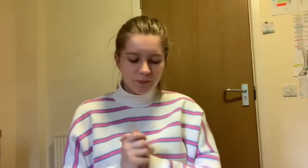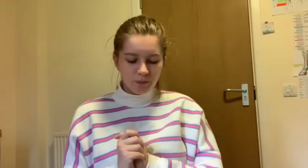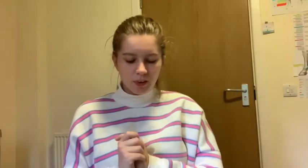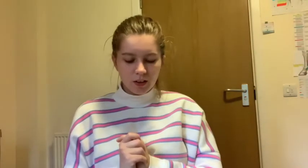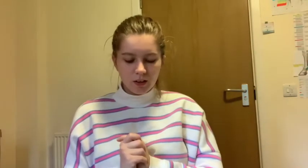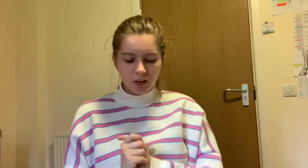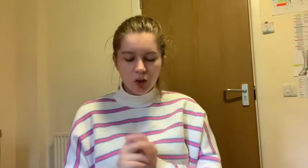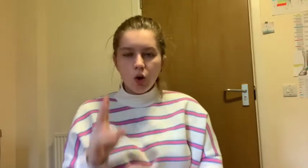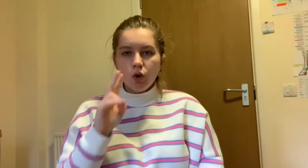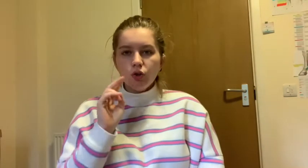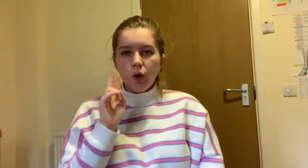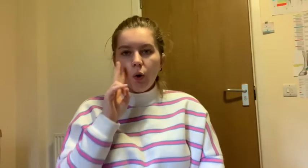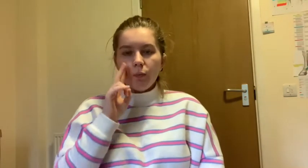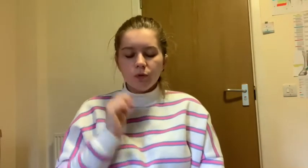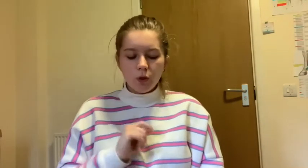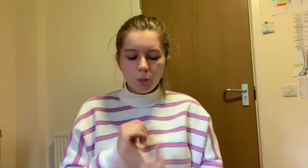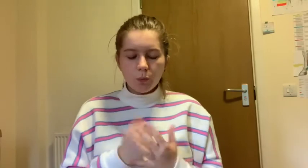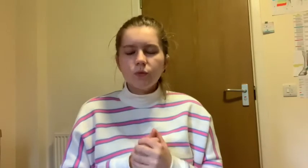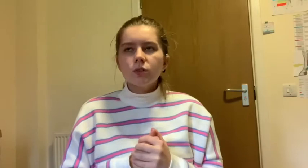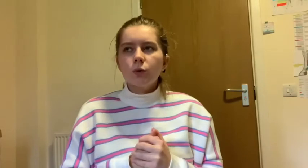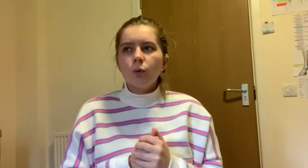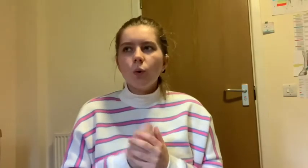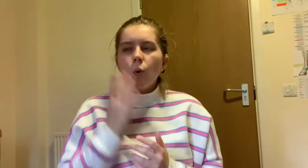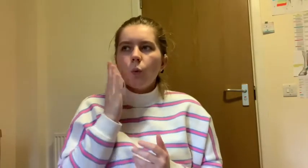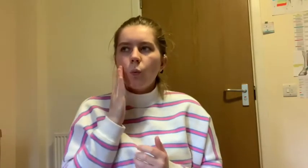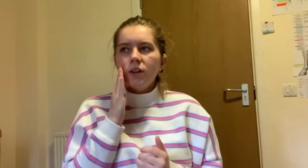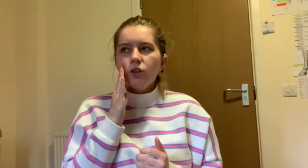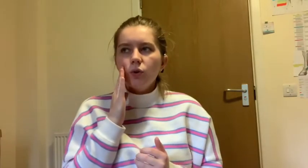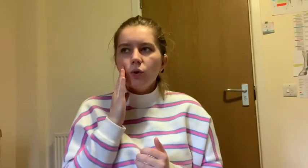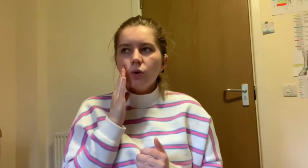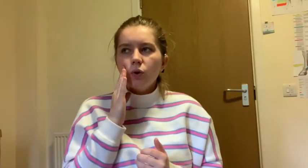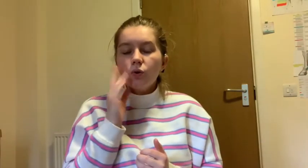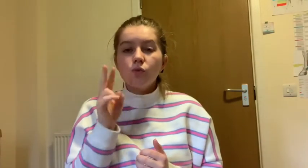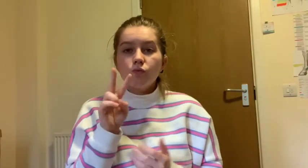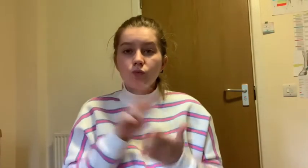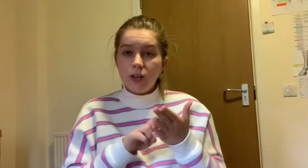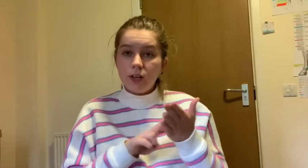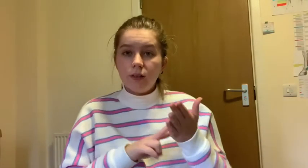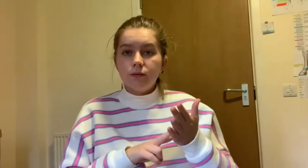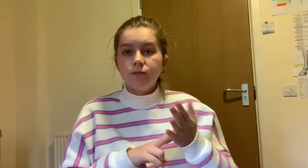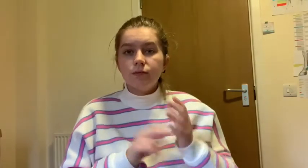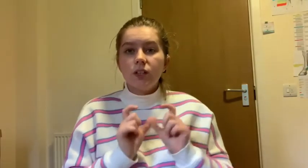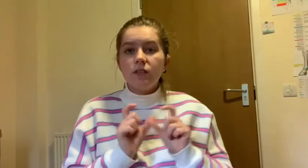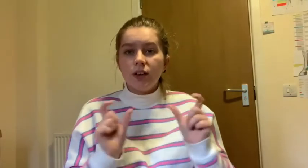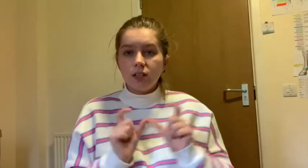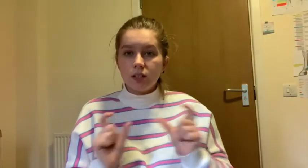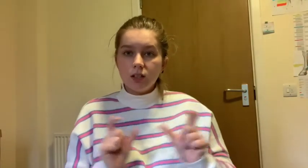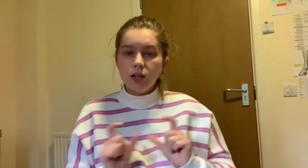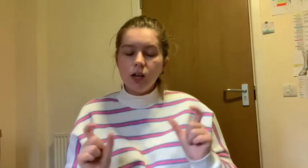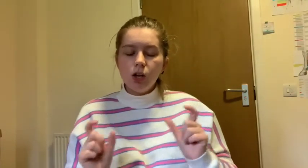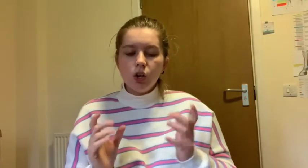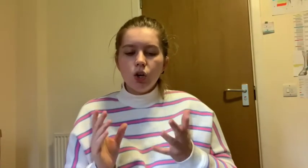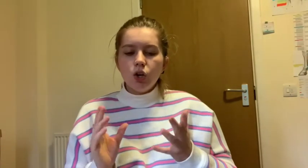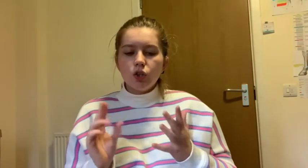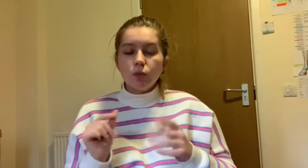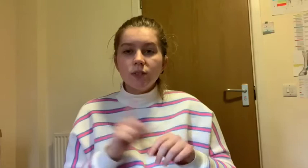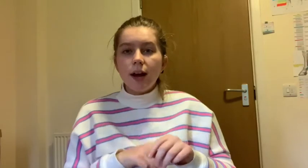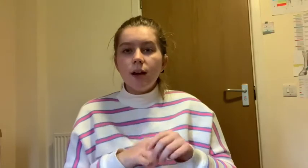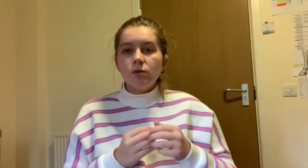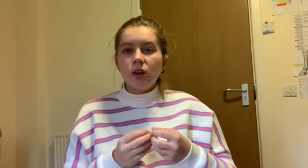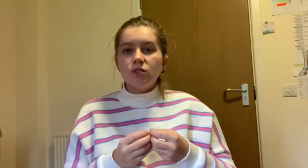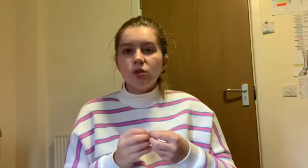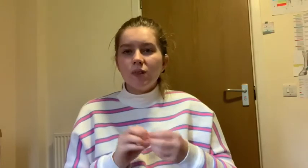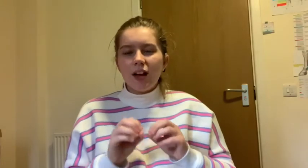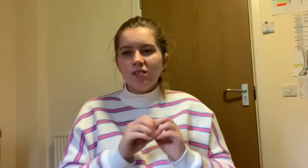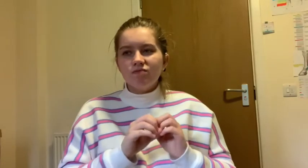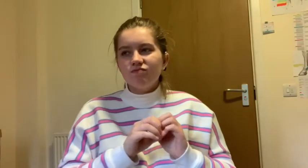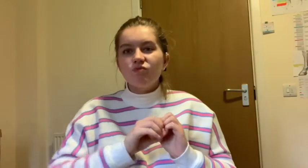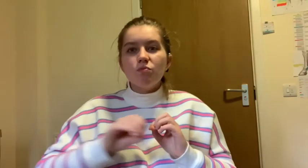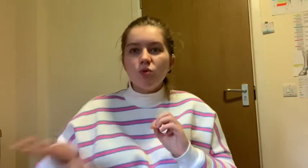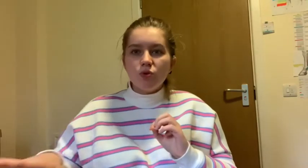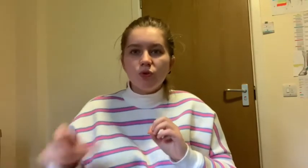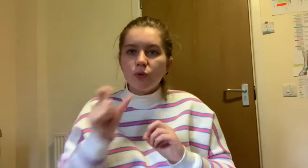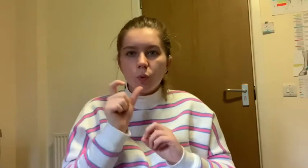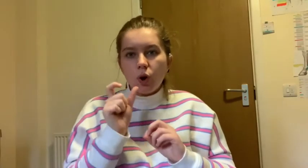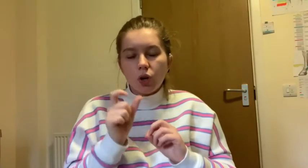Sometimes when you're reading the lyrics you have to remove the words